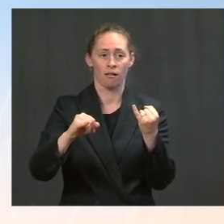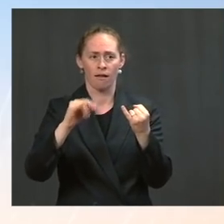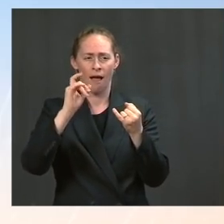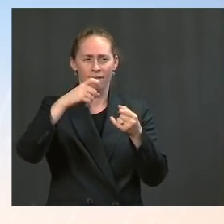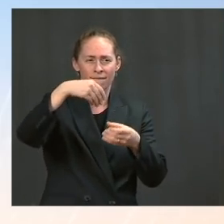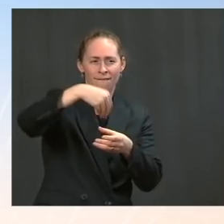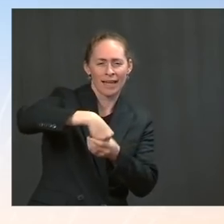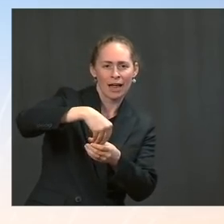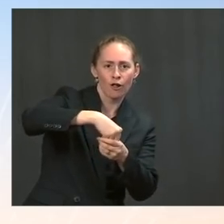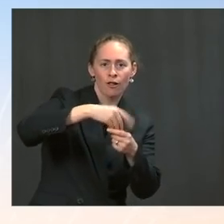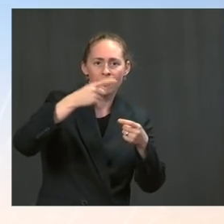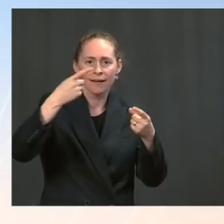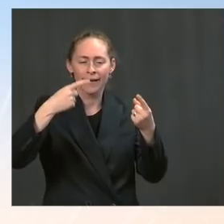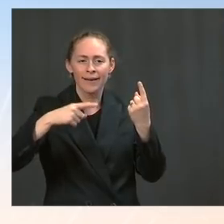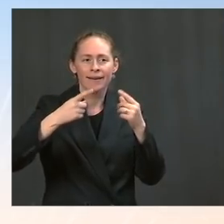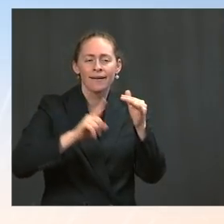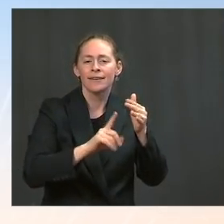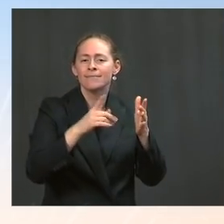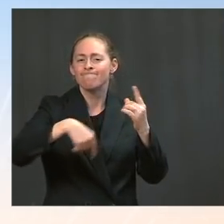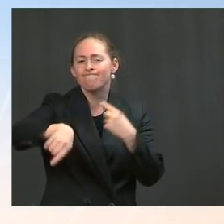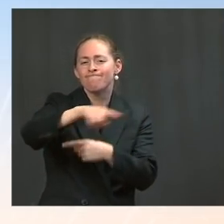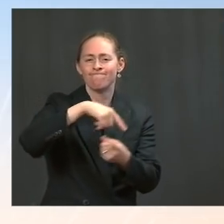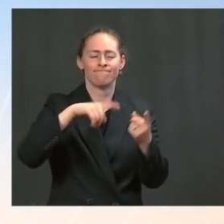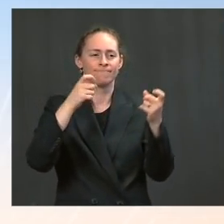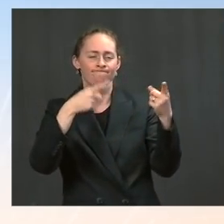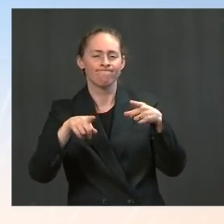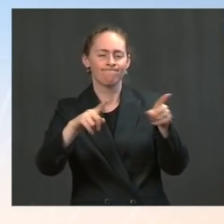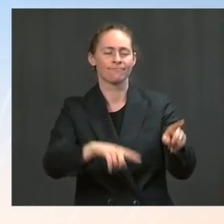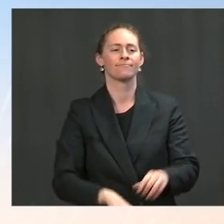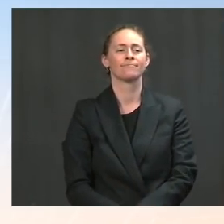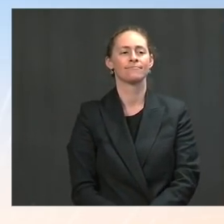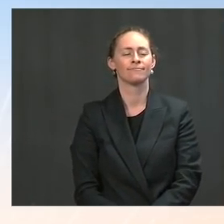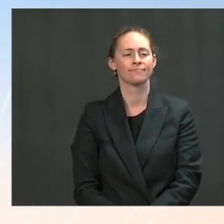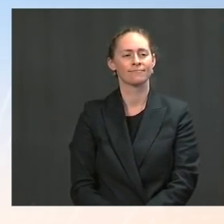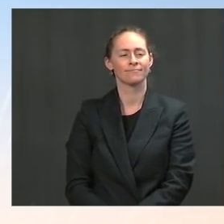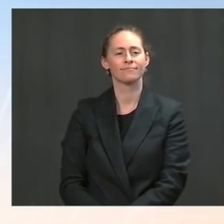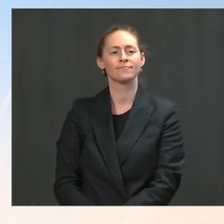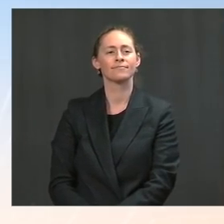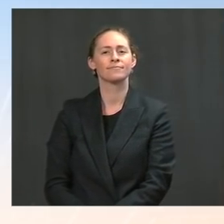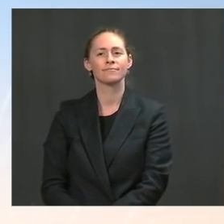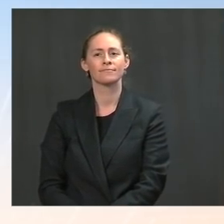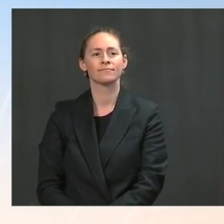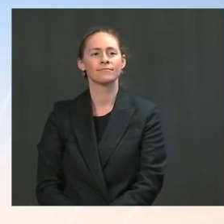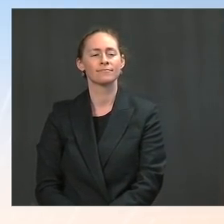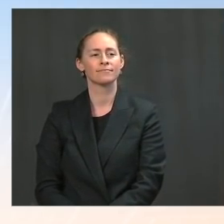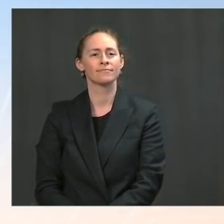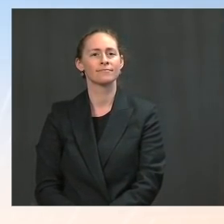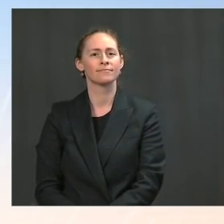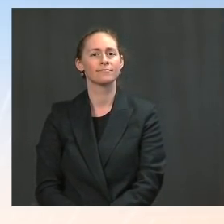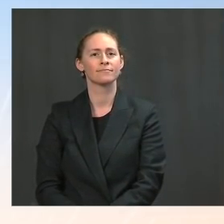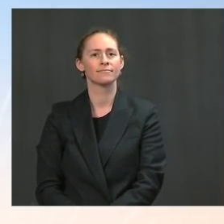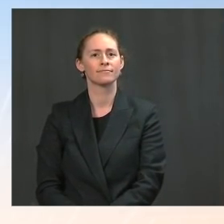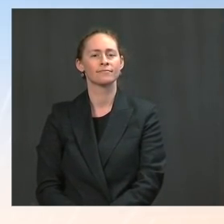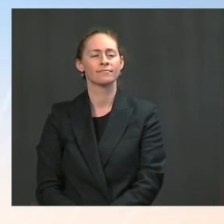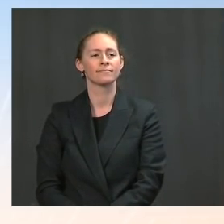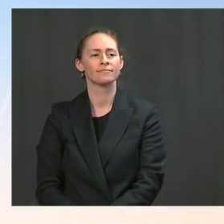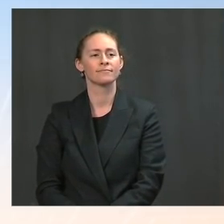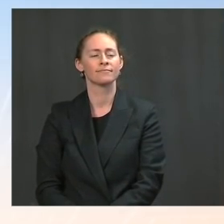outside of U.S. territories given the U.S. commitment -- the administration commitment that they will house SIV applicants while they're still having their applications processed?